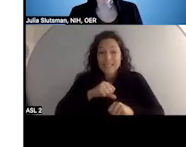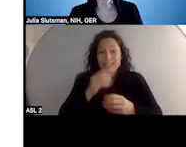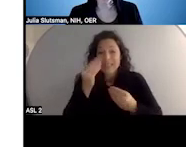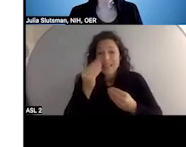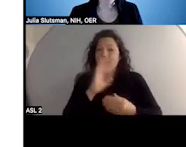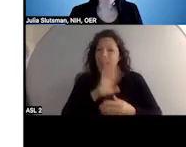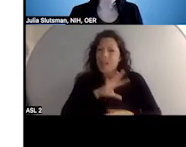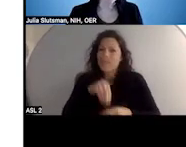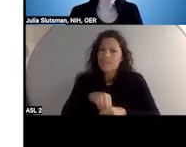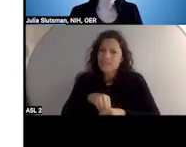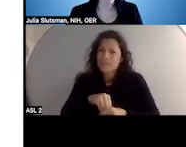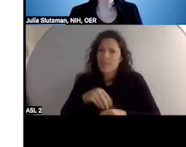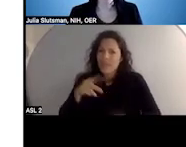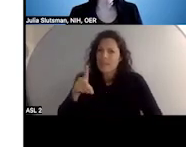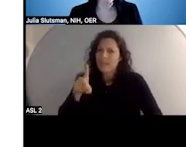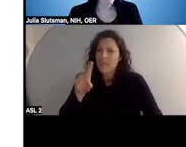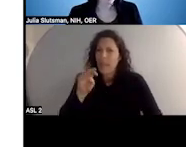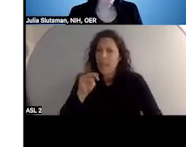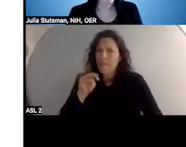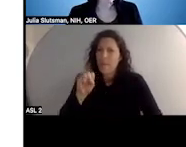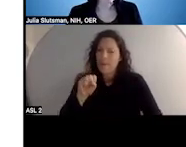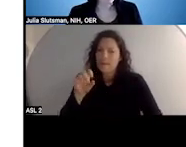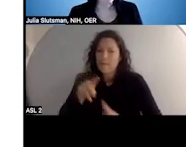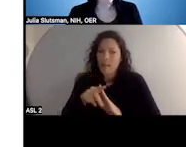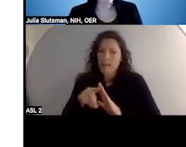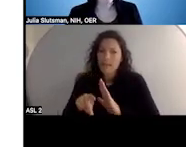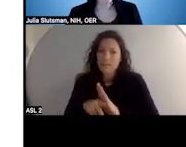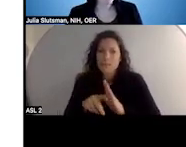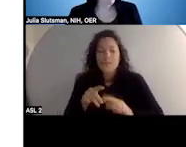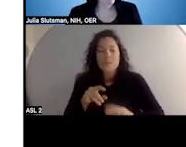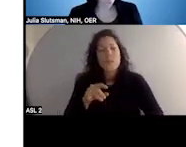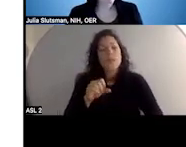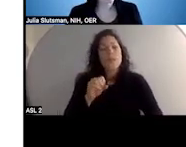And so examples of activities that generate scientific data